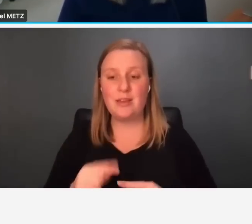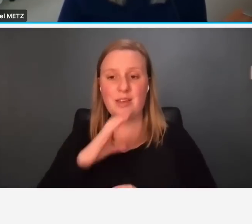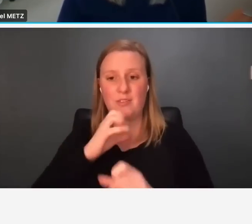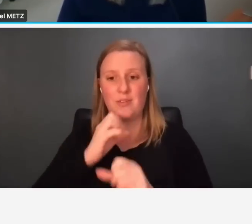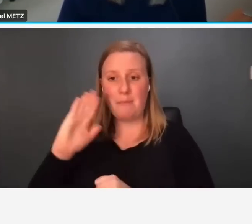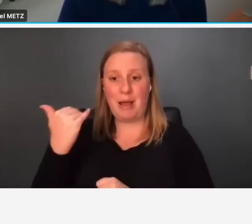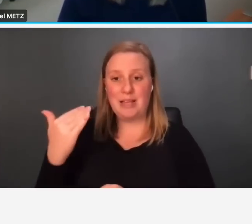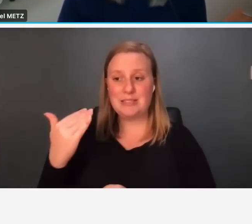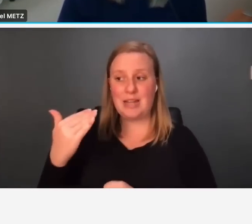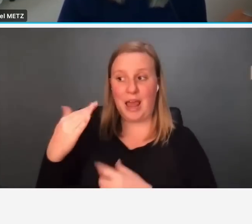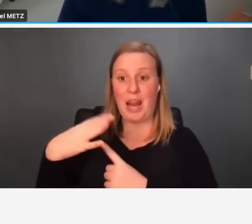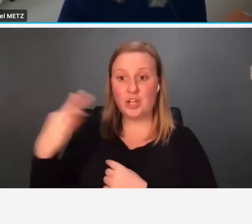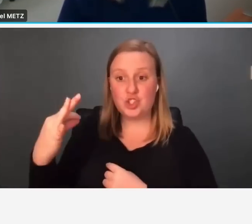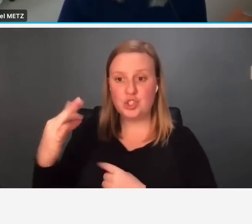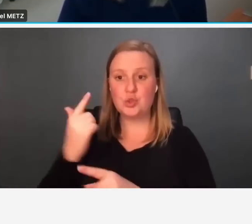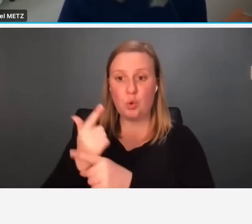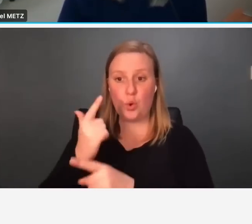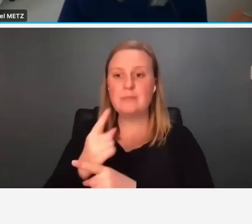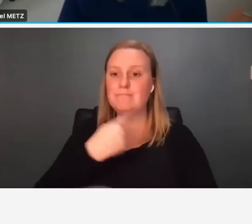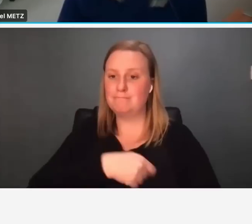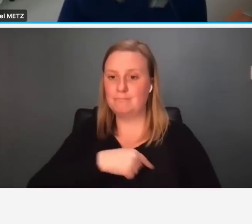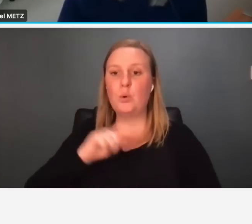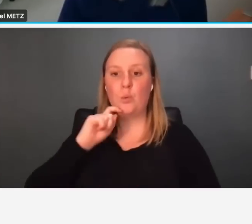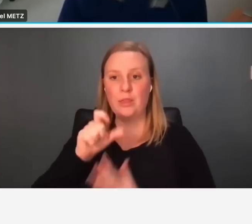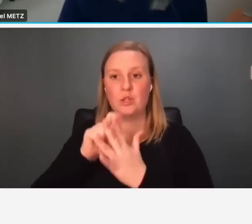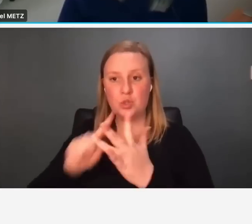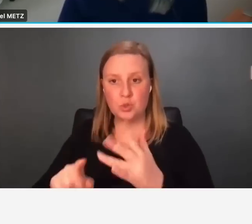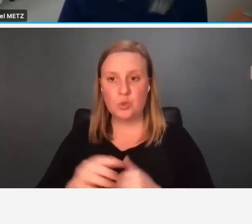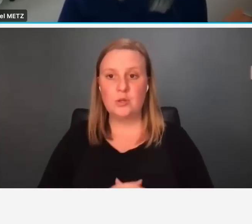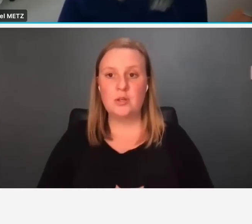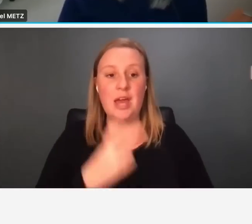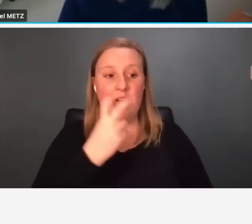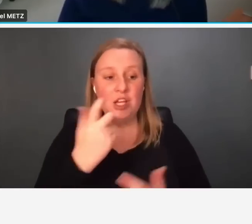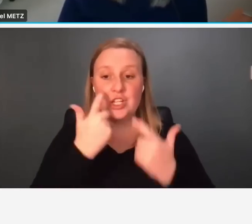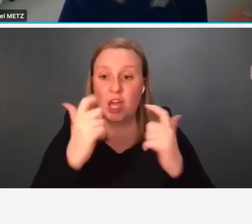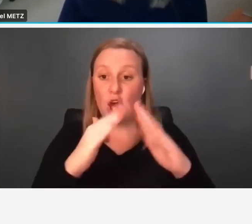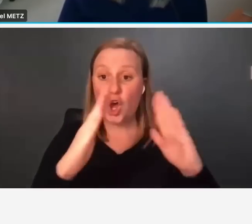These include a responsibility for residential aged care homes to have a nurse on site and